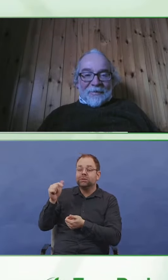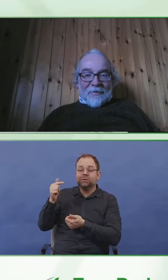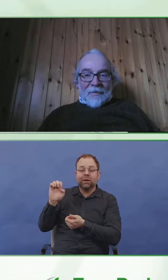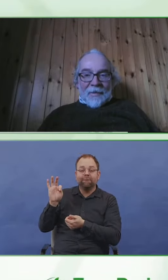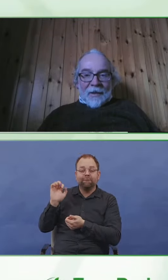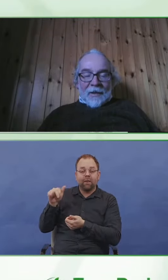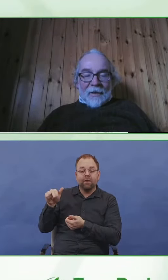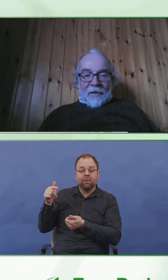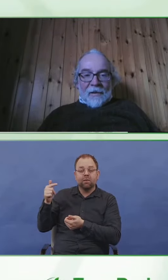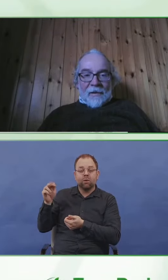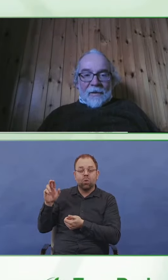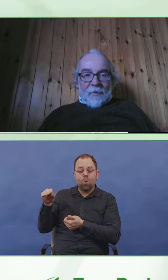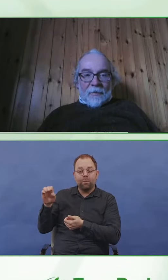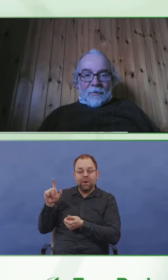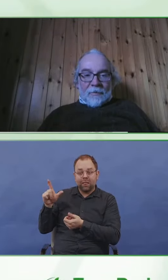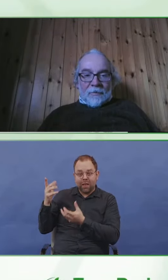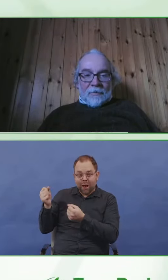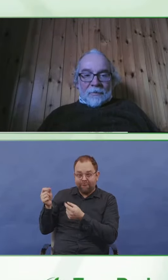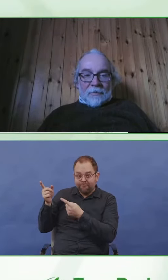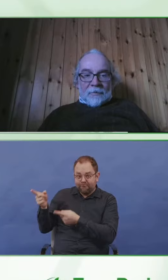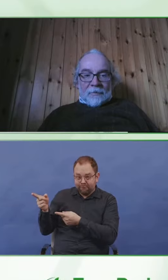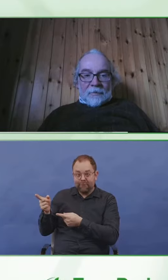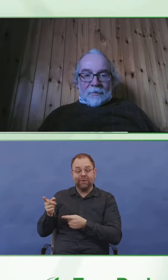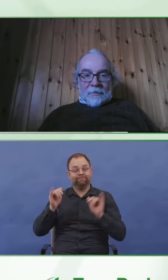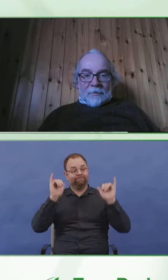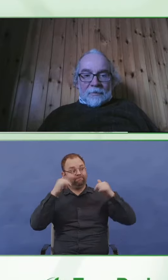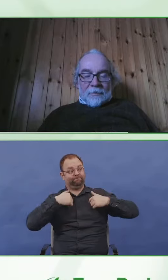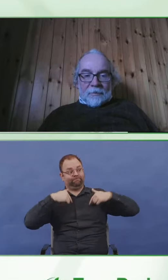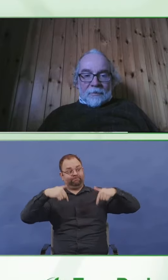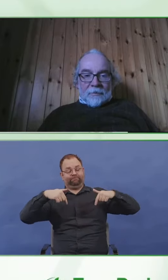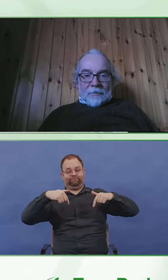The international organisation is very much focused on labour